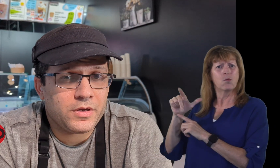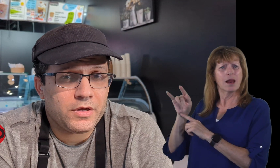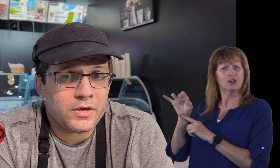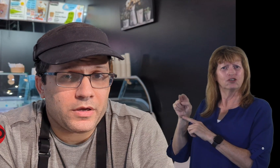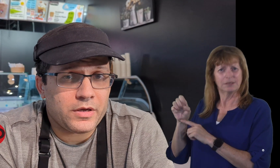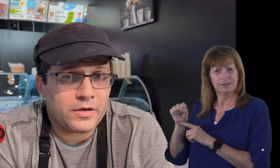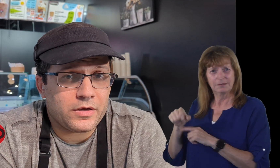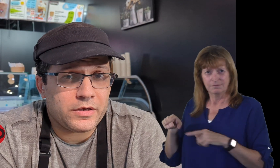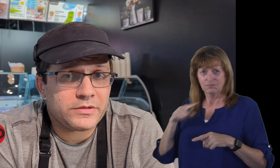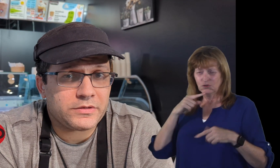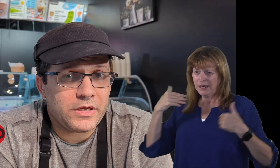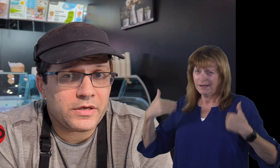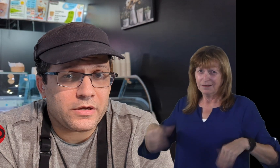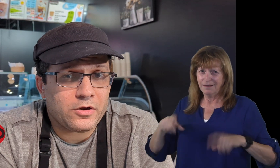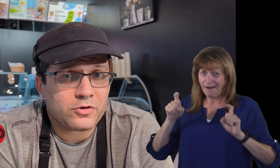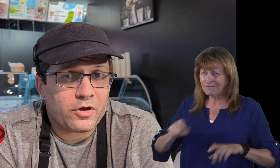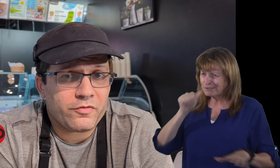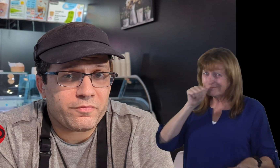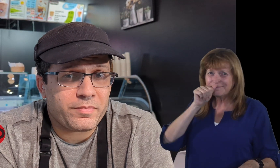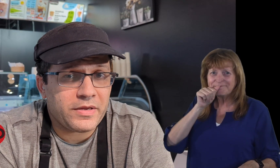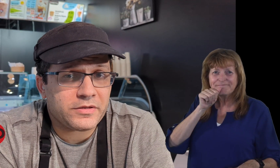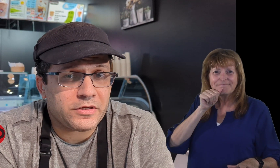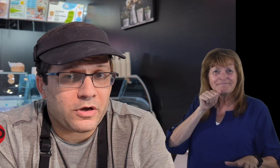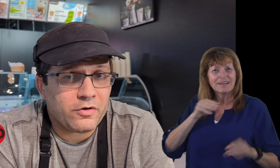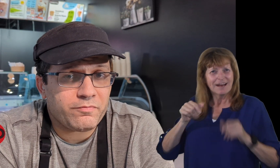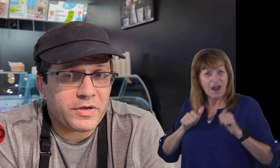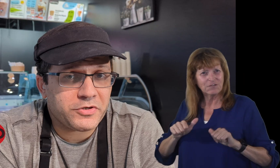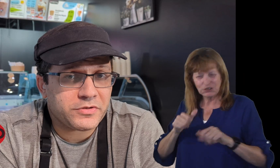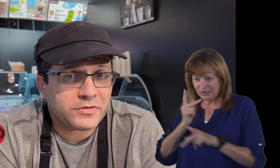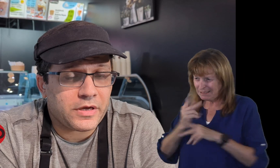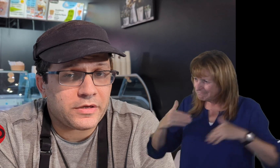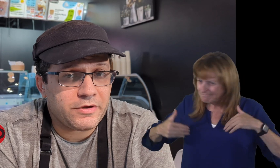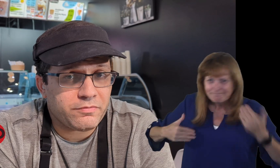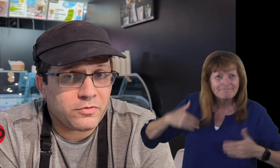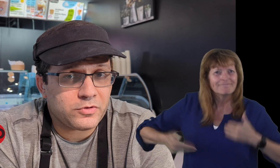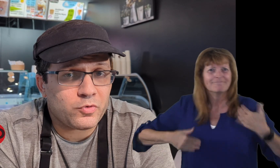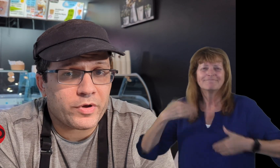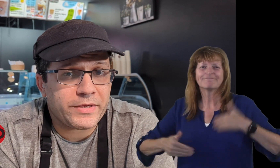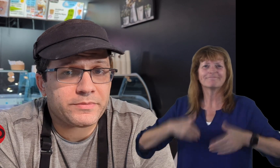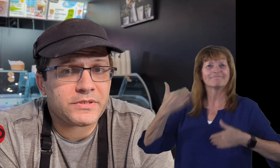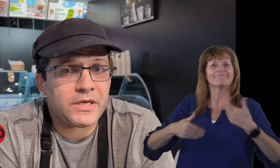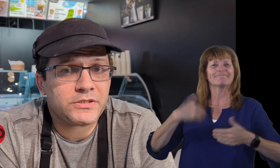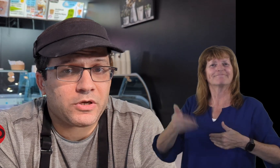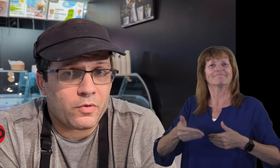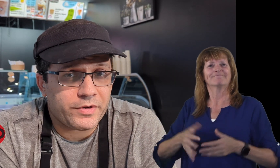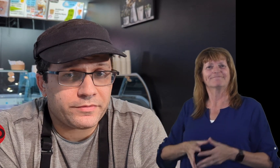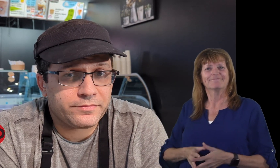permits and regulations. It takes plenty of patience and effort to keep things going.